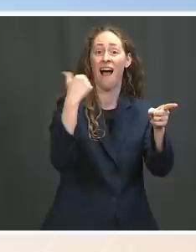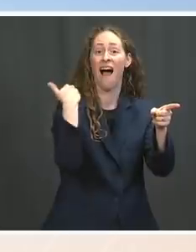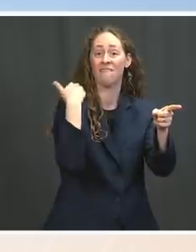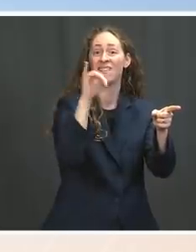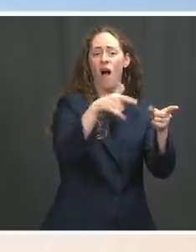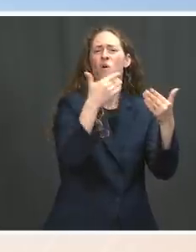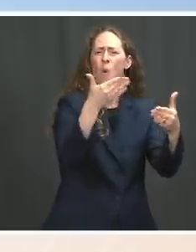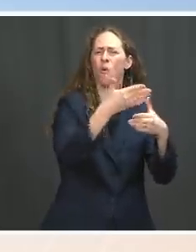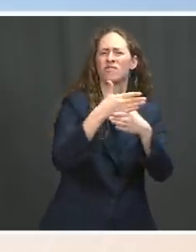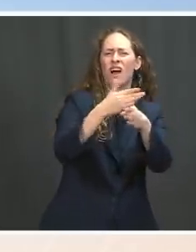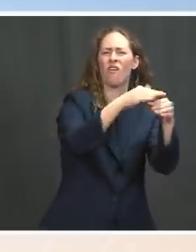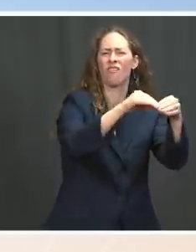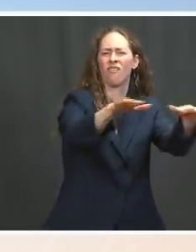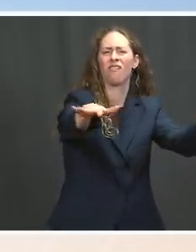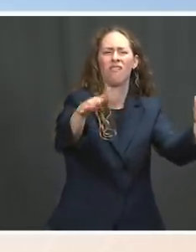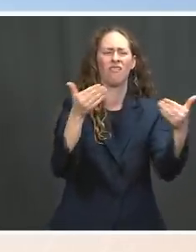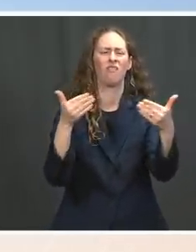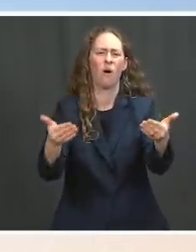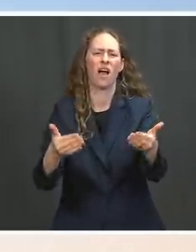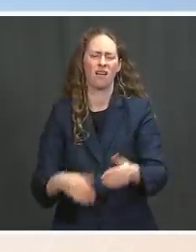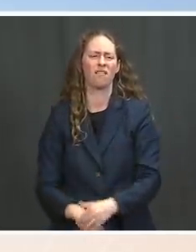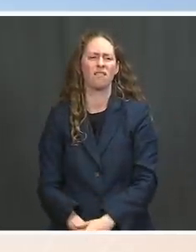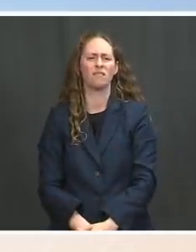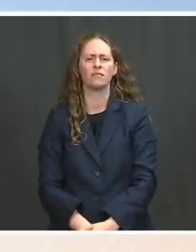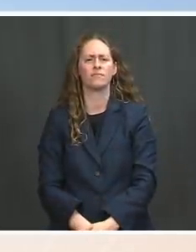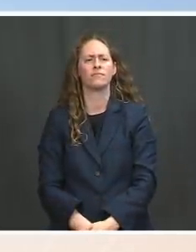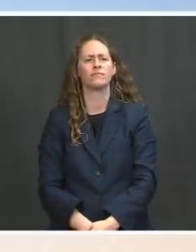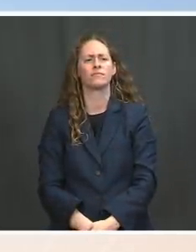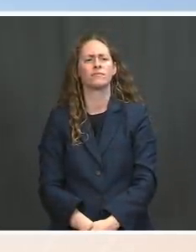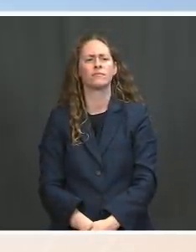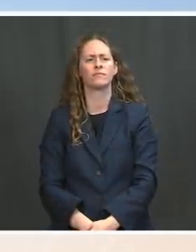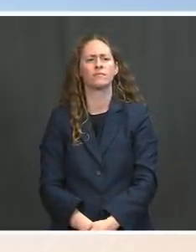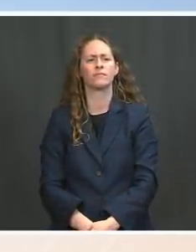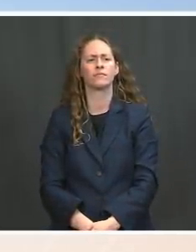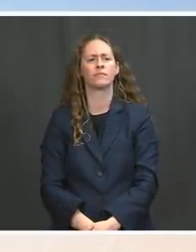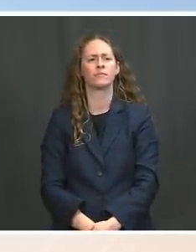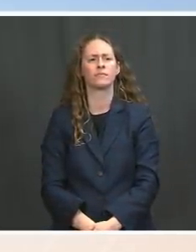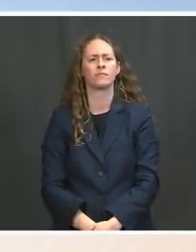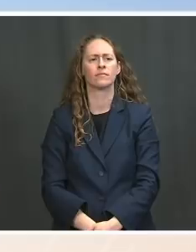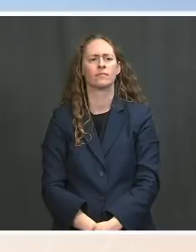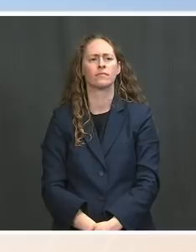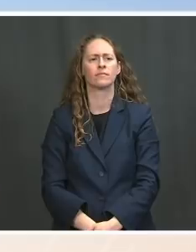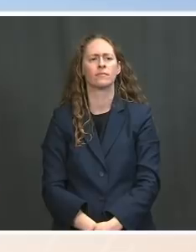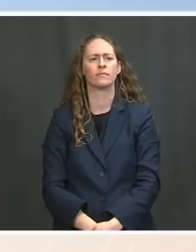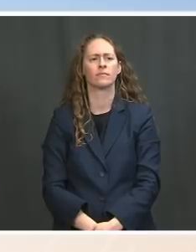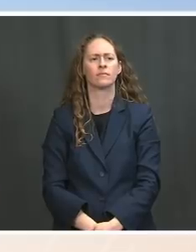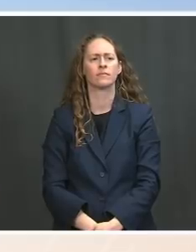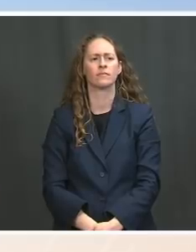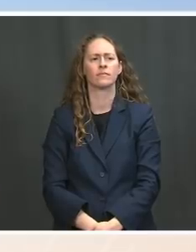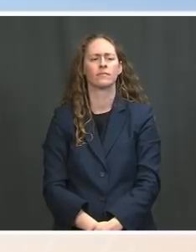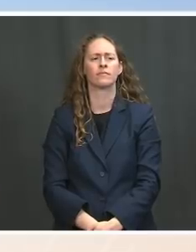increasing the supply of gasoline by up to 5 percent. EPA granted the waivers to help mitigate